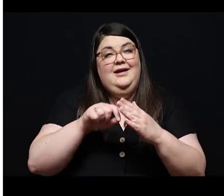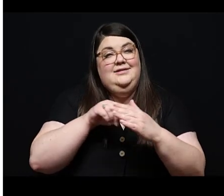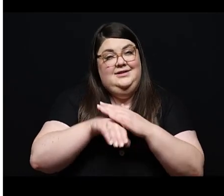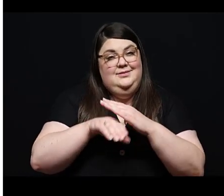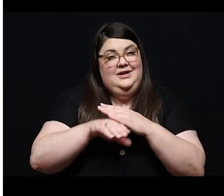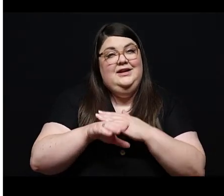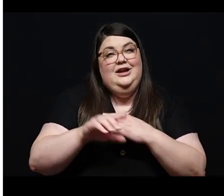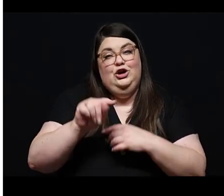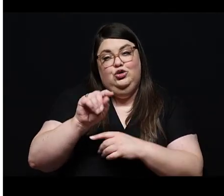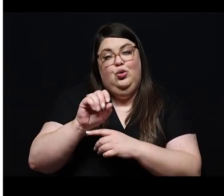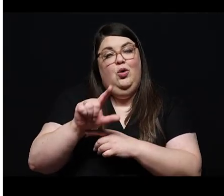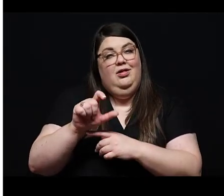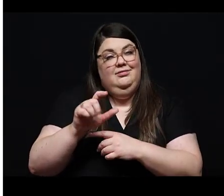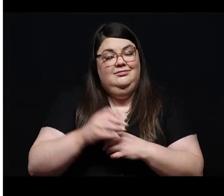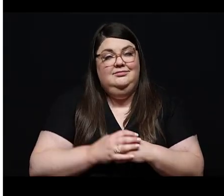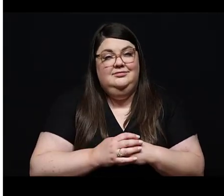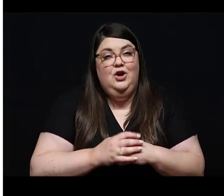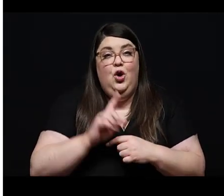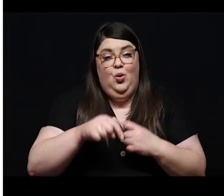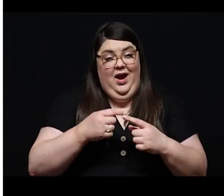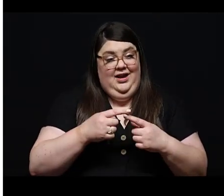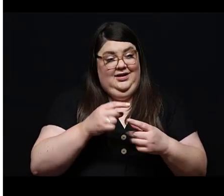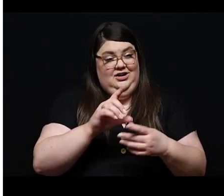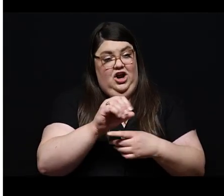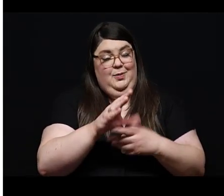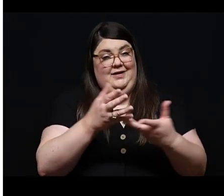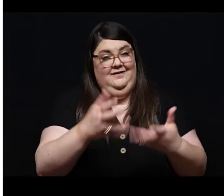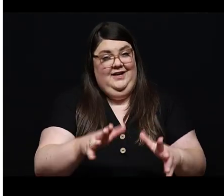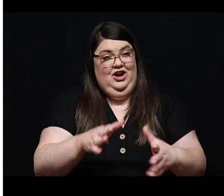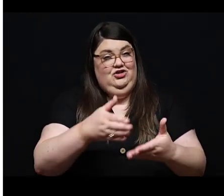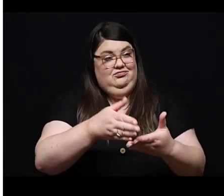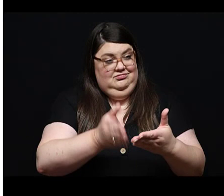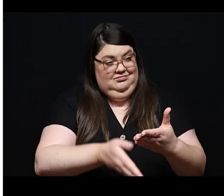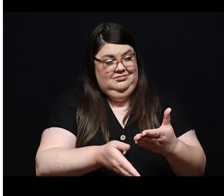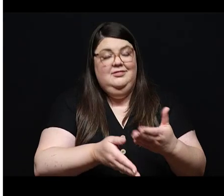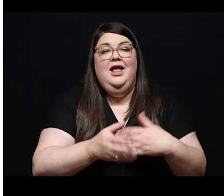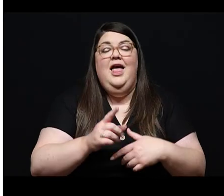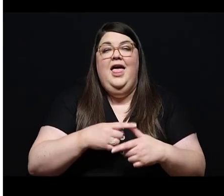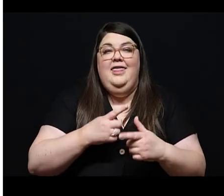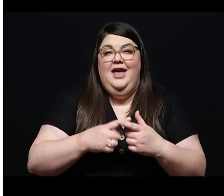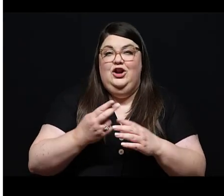Once you have completed the document, use the built-in accessibility checker to check your work.